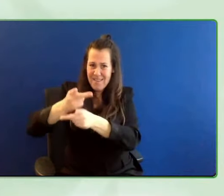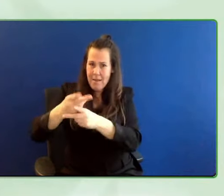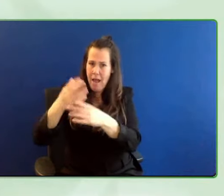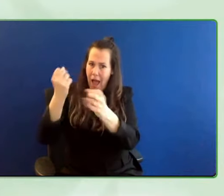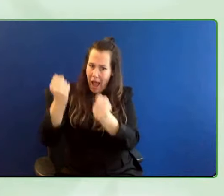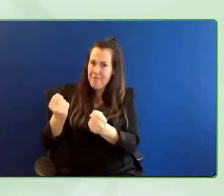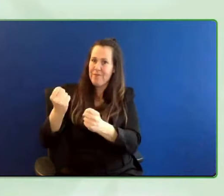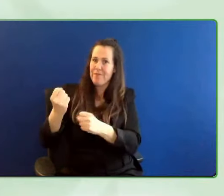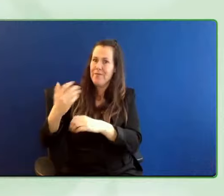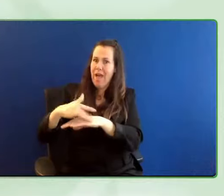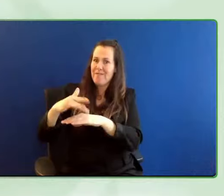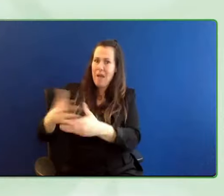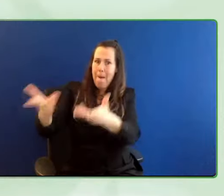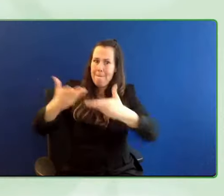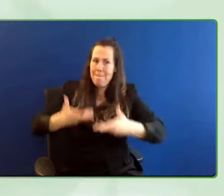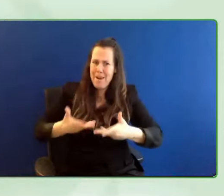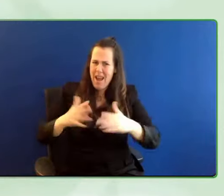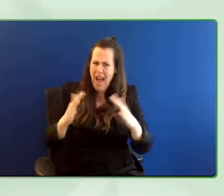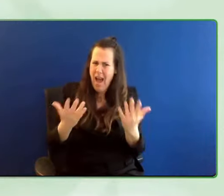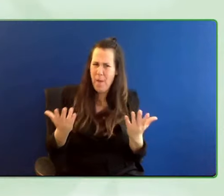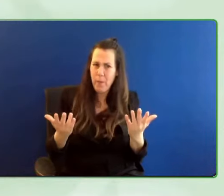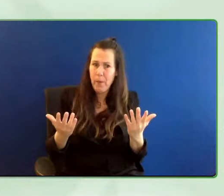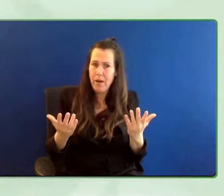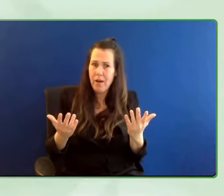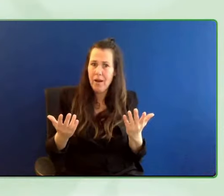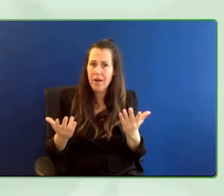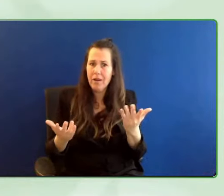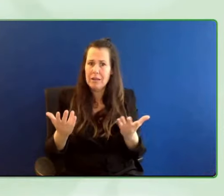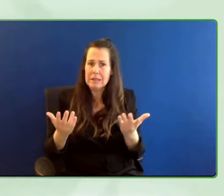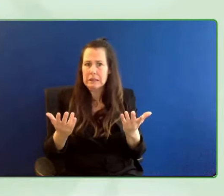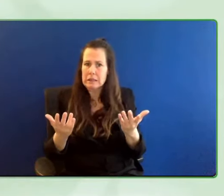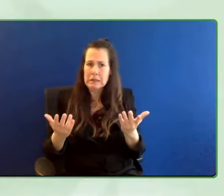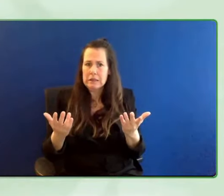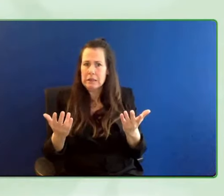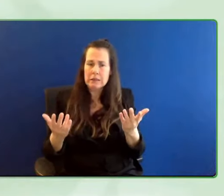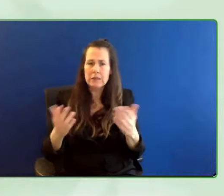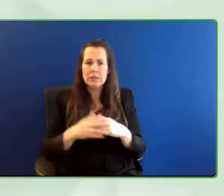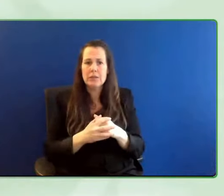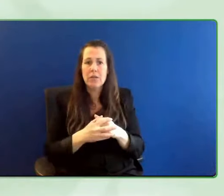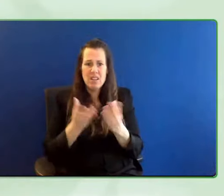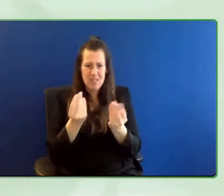We know we have an ageing population, we know that we have diseases that will happen over